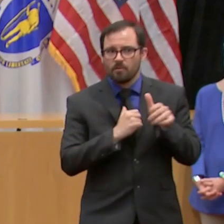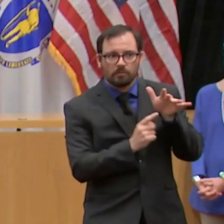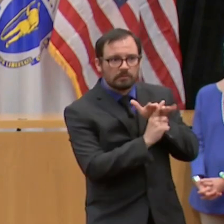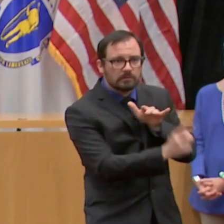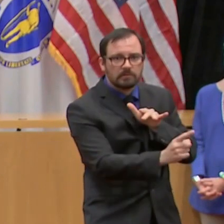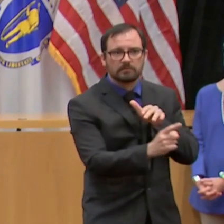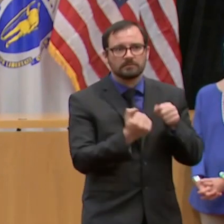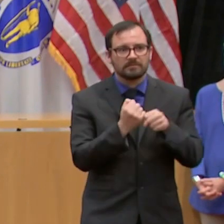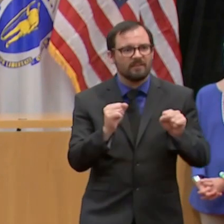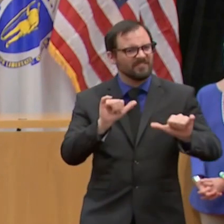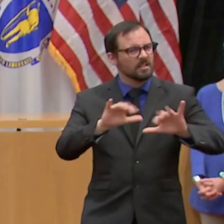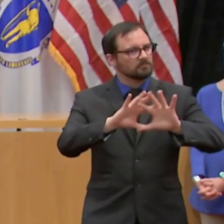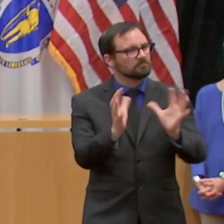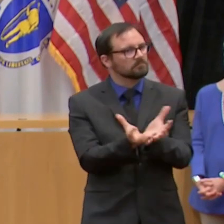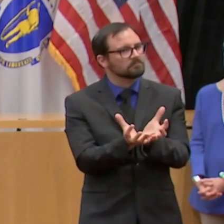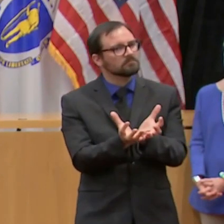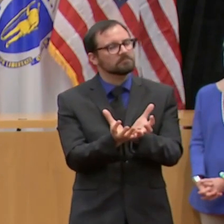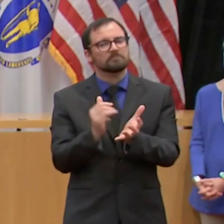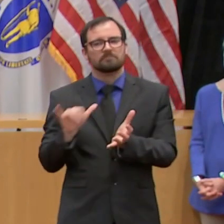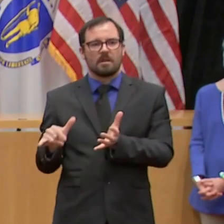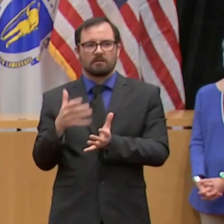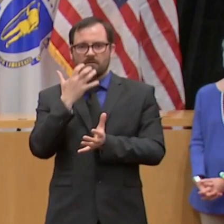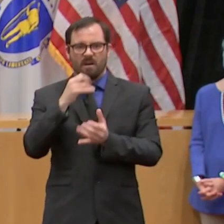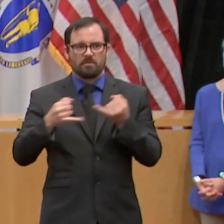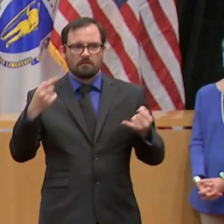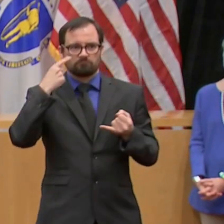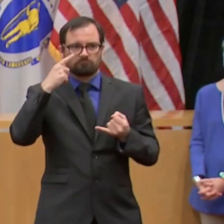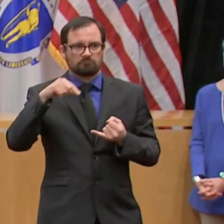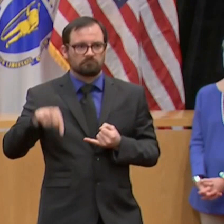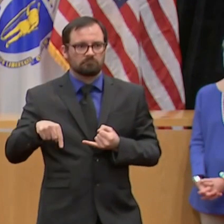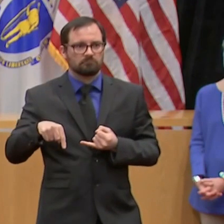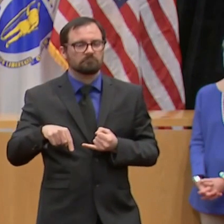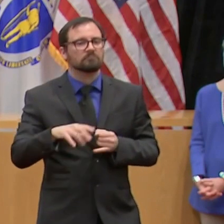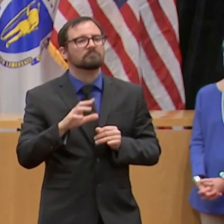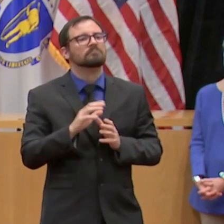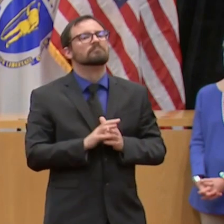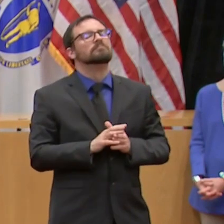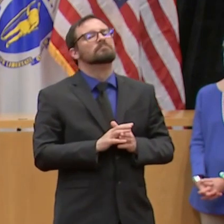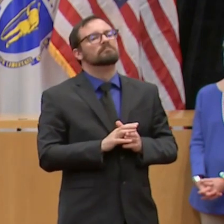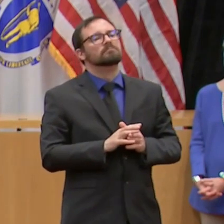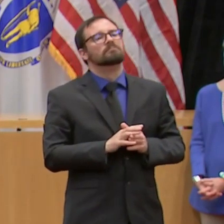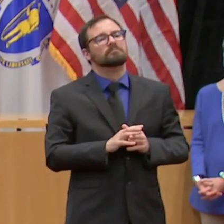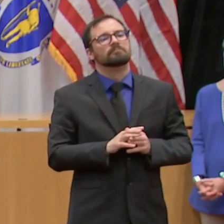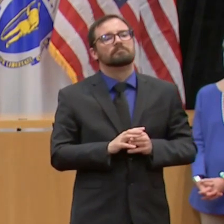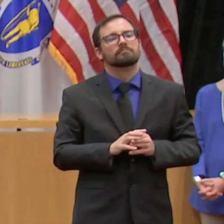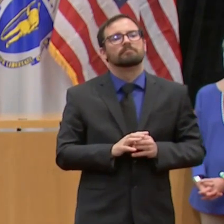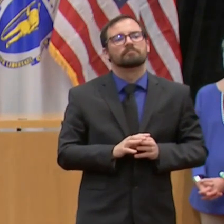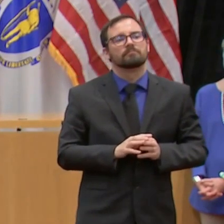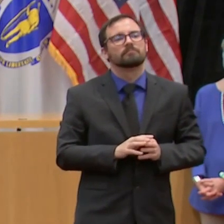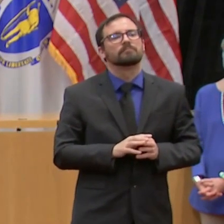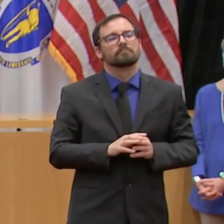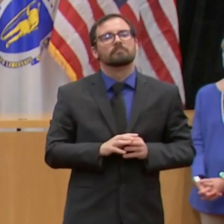THOSE WHO NEED ASSISTANCE AND SAFETY PLANNING MEASURES FOR BOTH THEMSELVES AND THEIR FAMILIES.